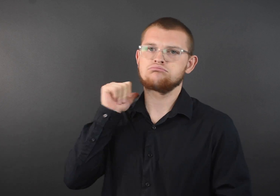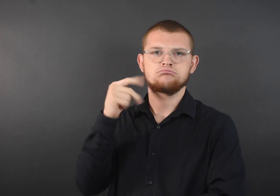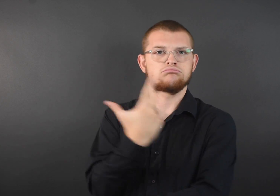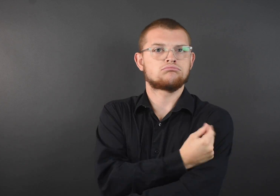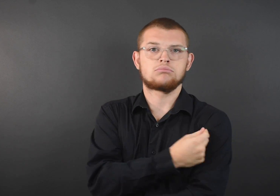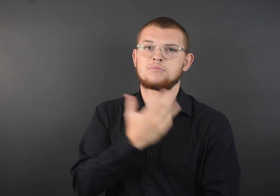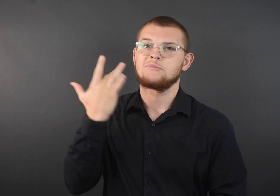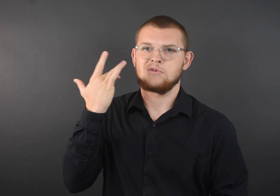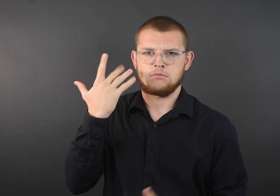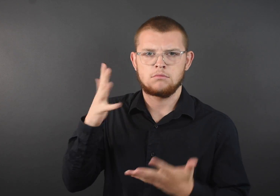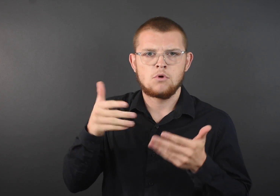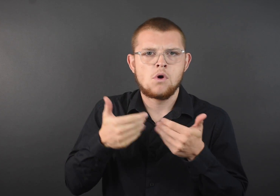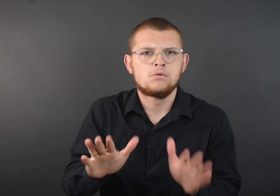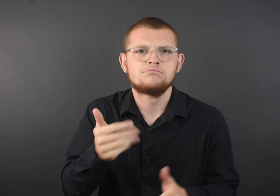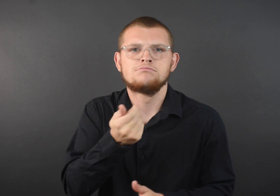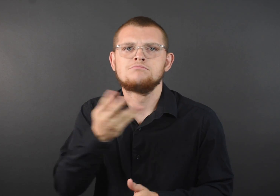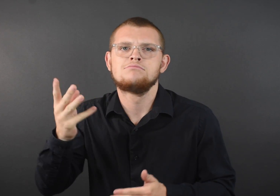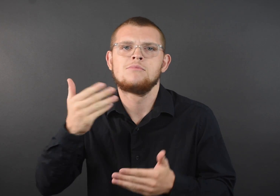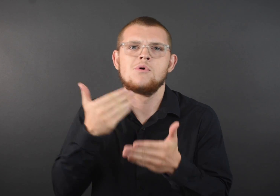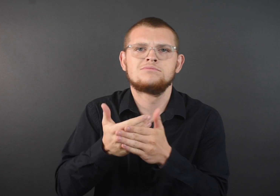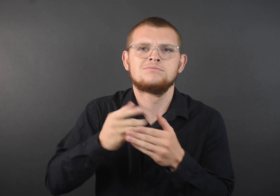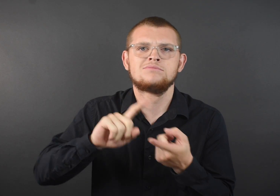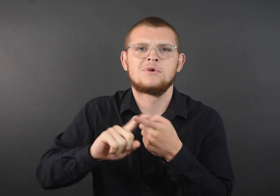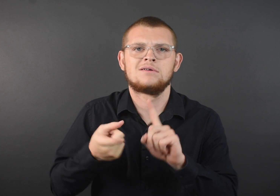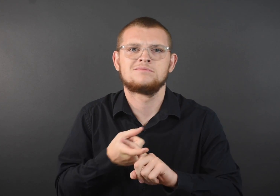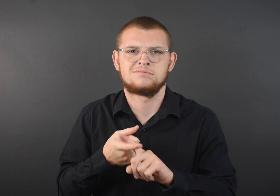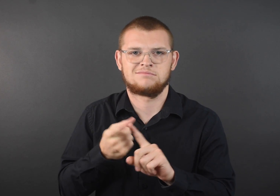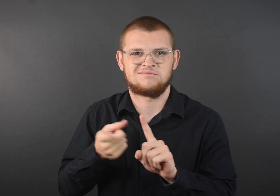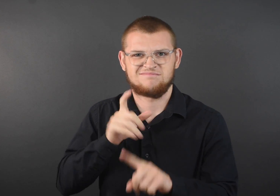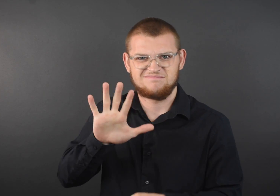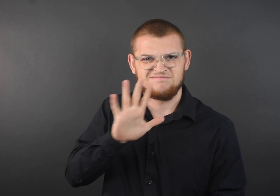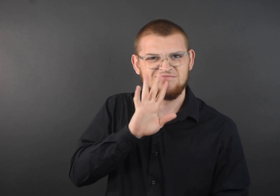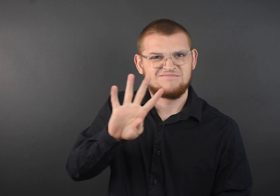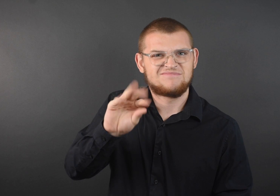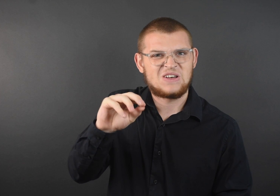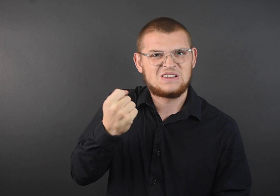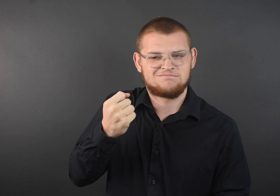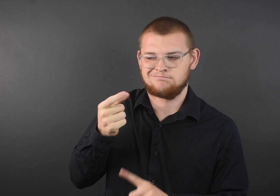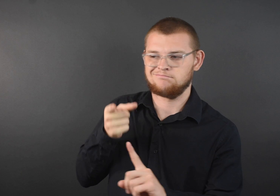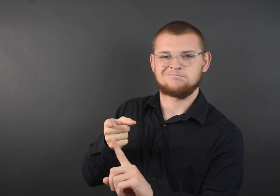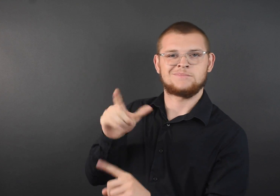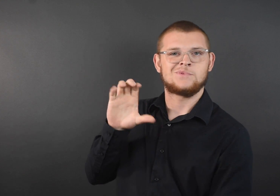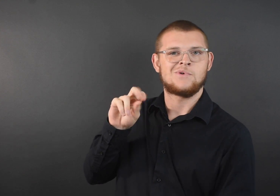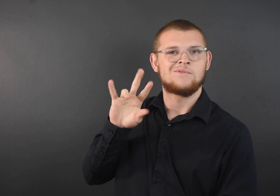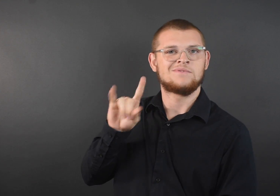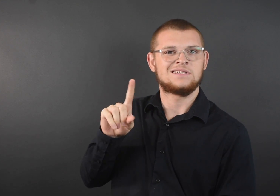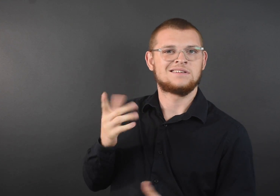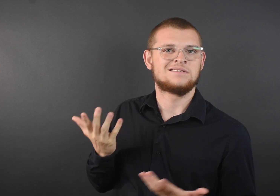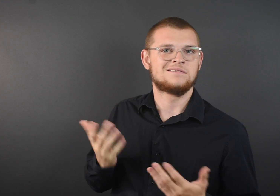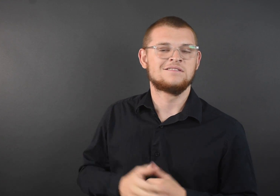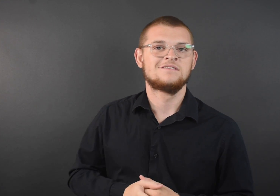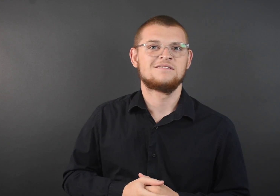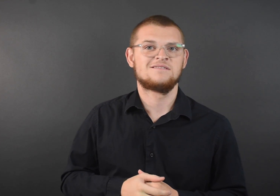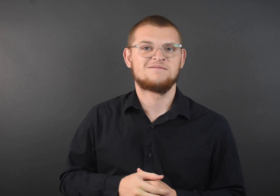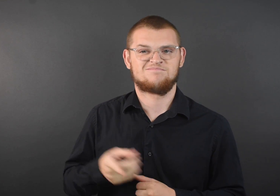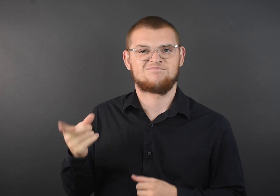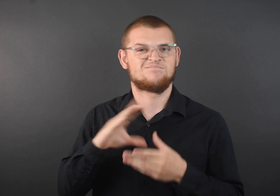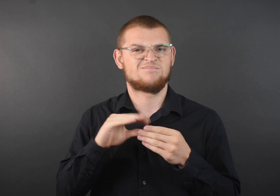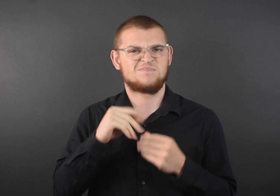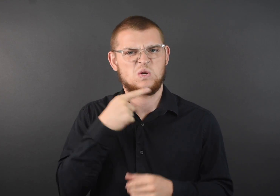wouldn't get a shot despite losing close friends, including some in their 40s, to COVID-19.